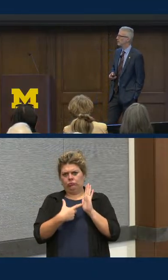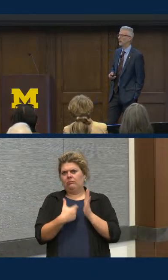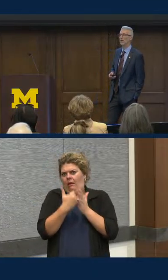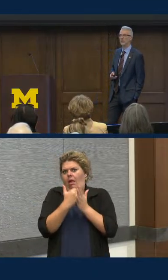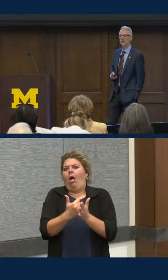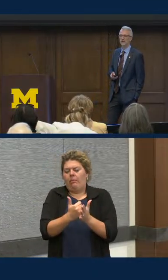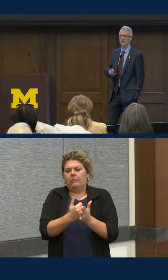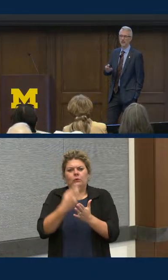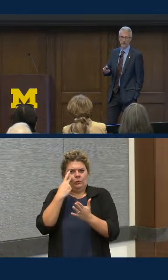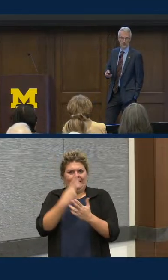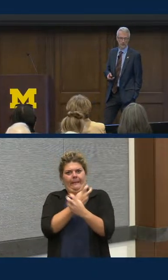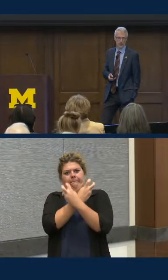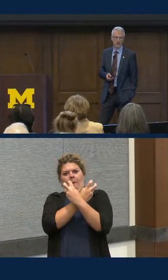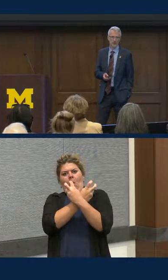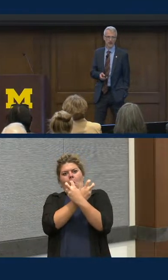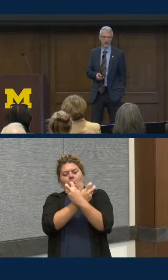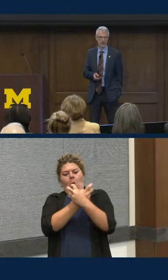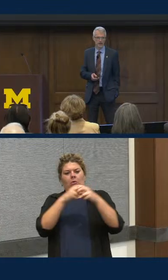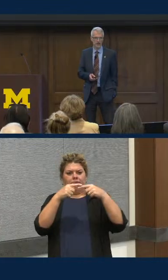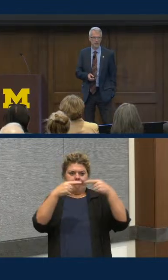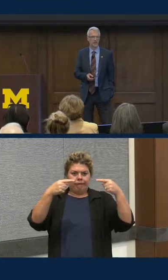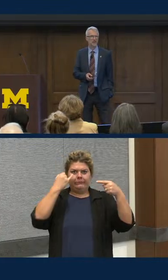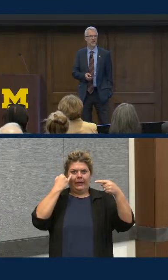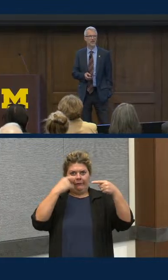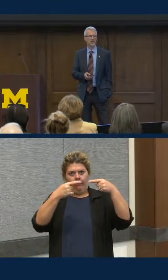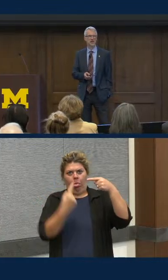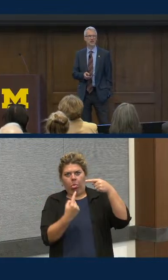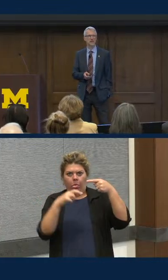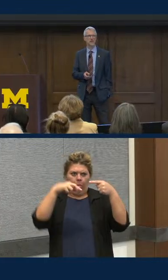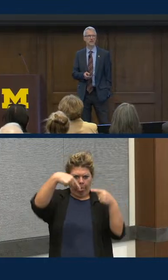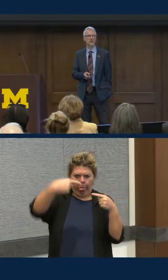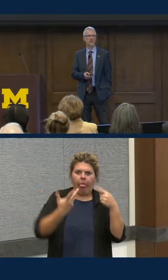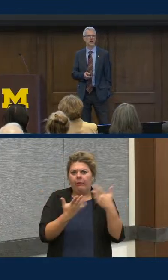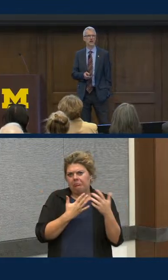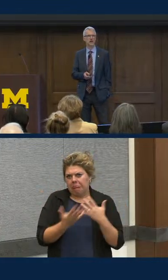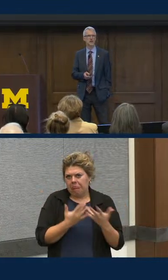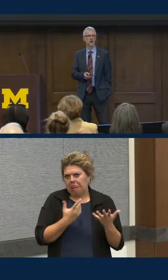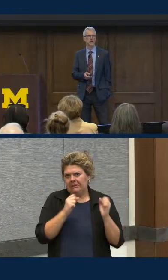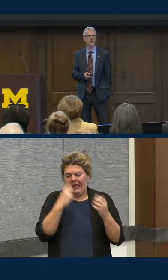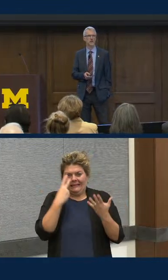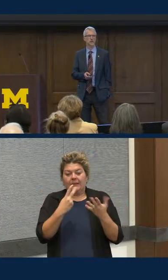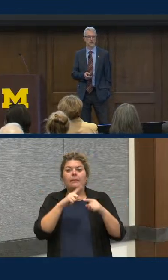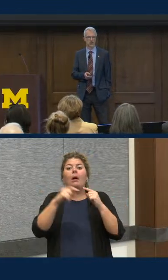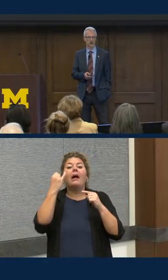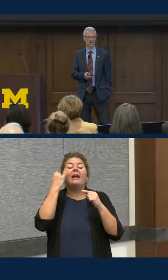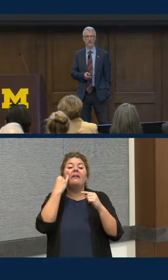they are broken or not. But they are not very good for seeing subtle soft tissue